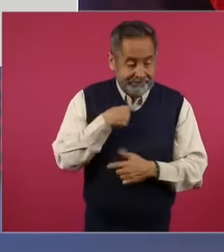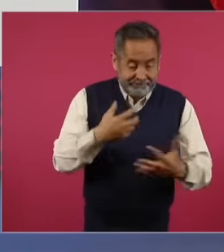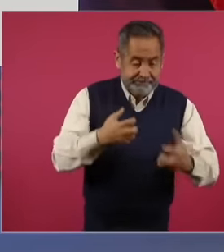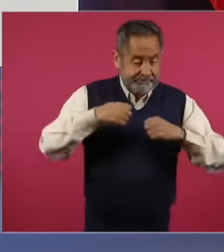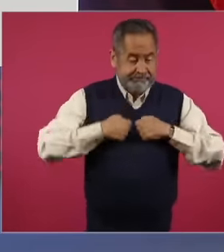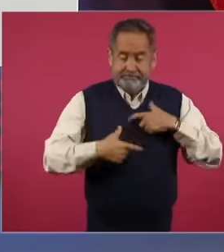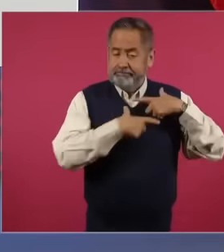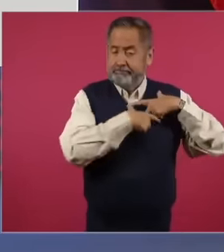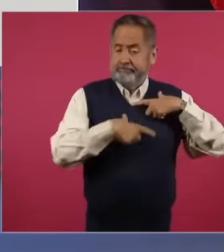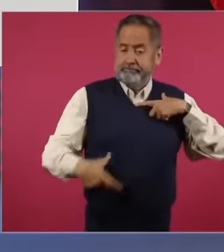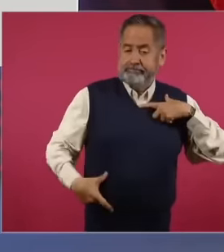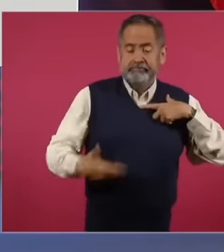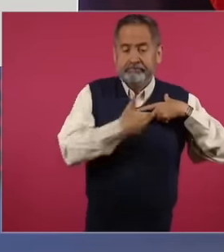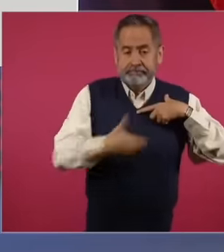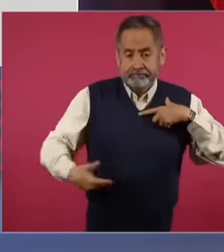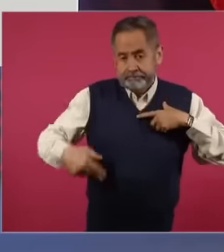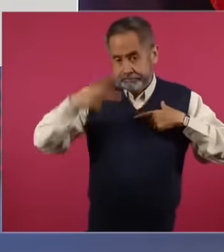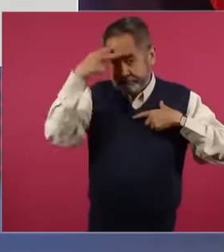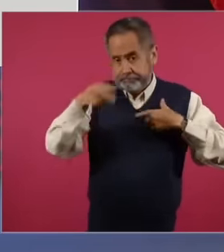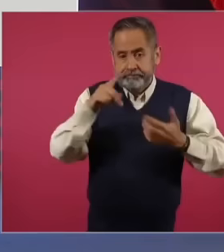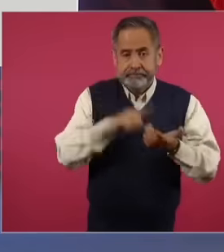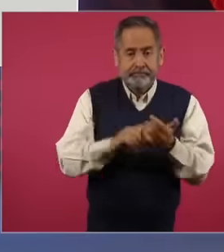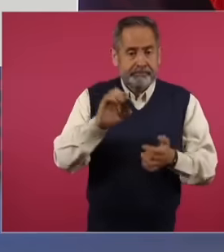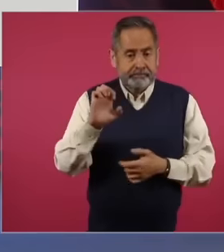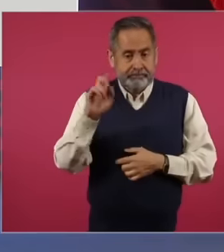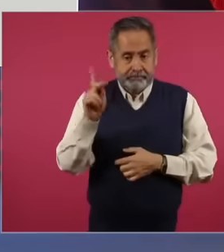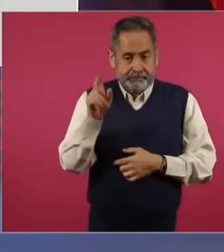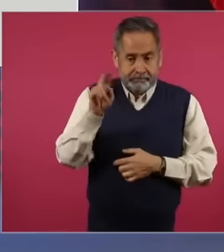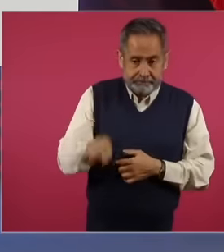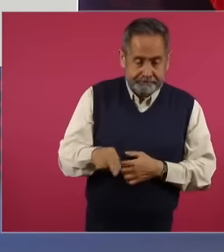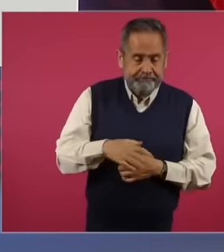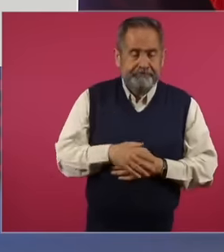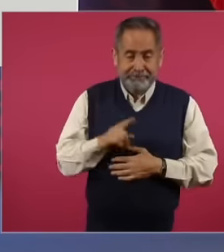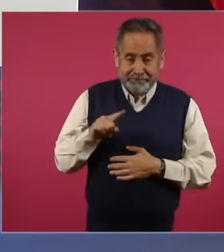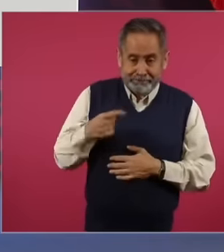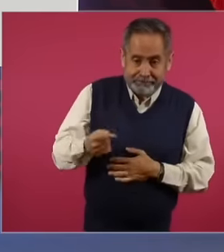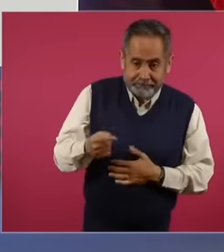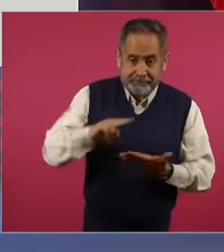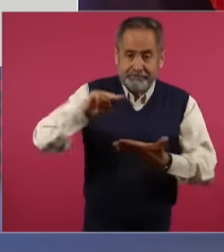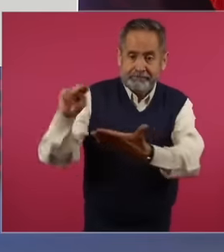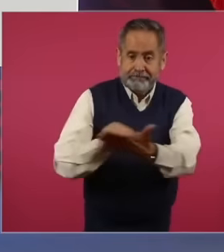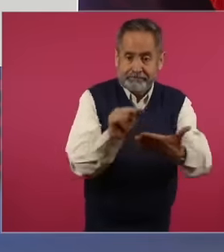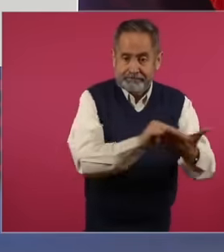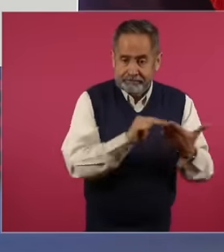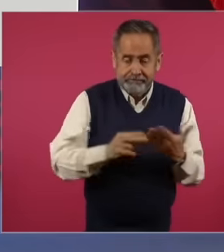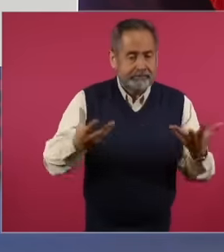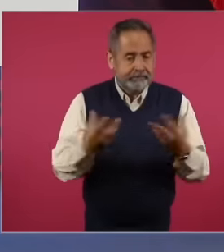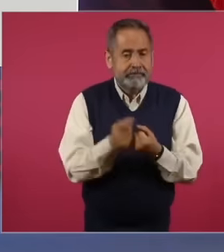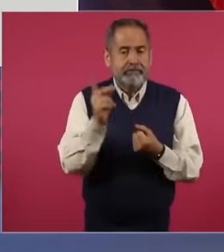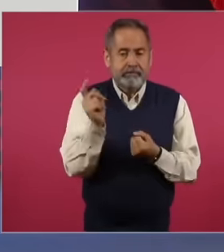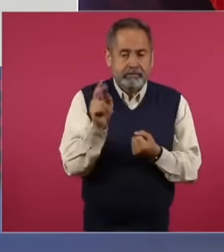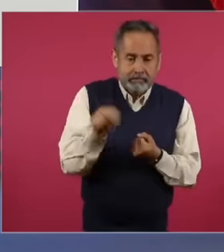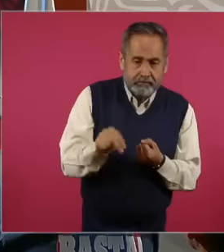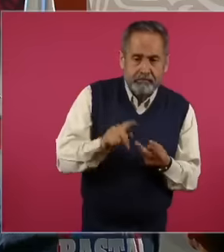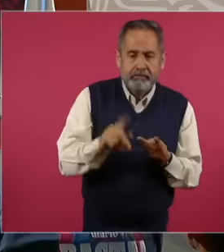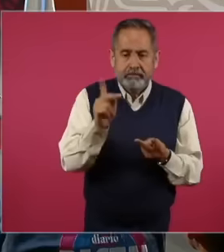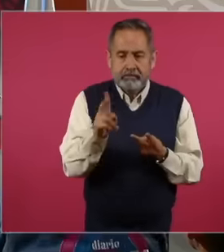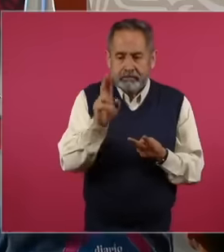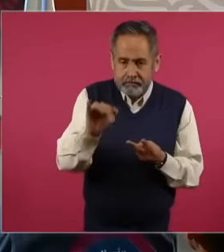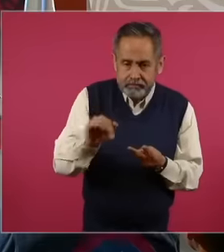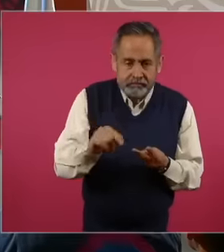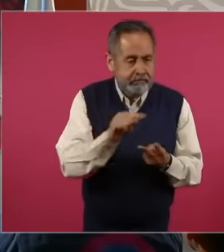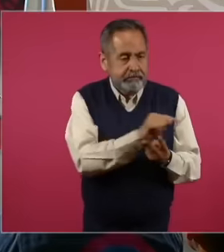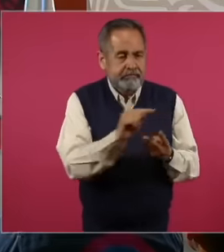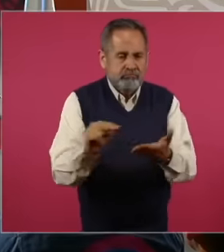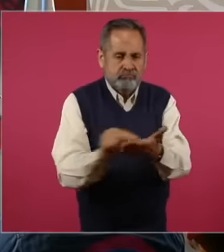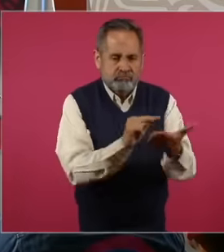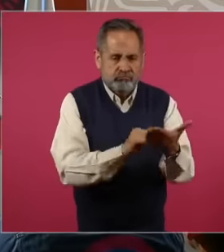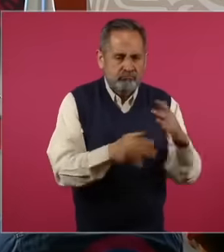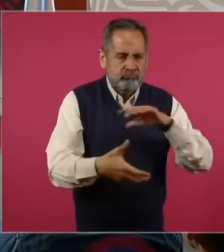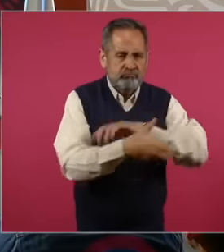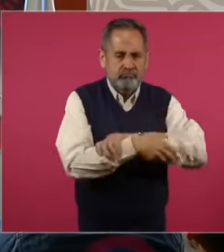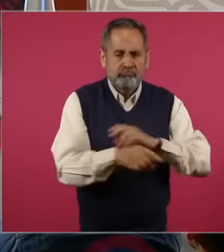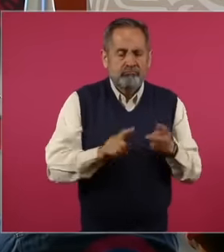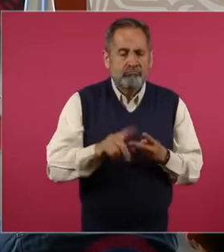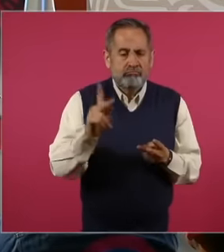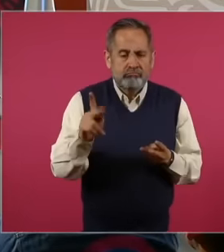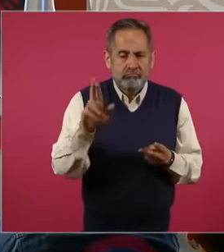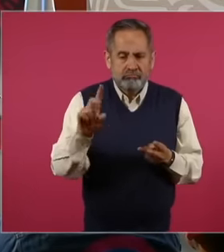as president of the republic, Enrique Peña Nieto signed the pact for Mexico with the PAN PRI and PRD parties,